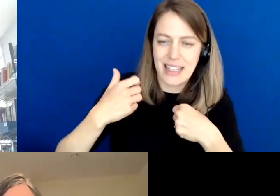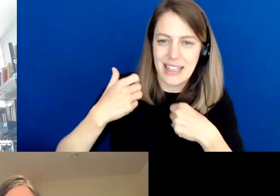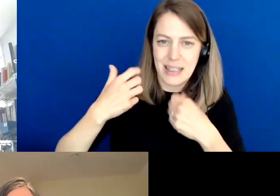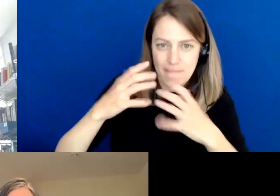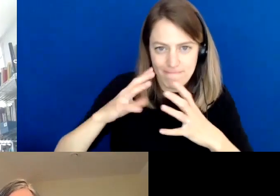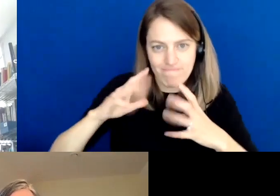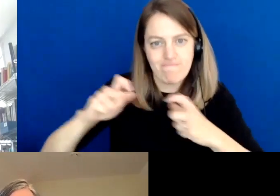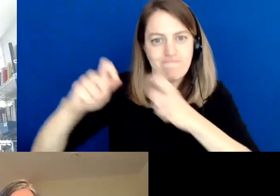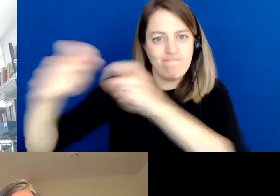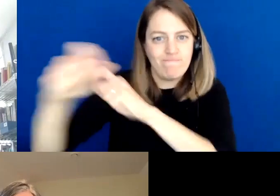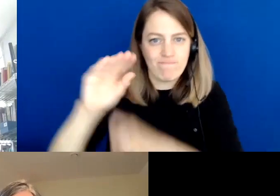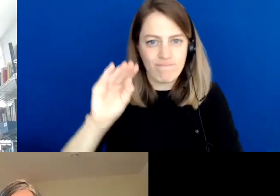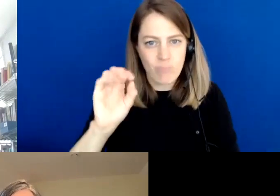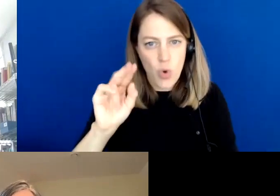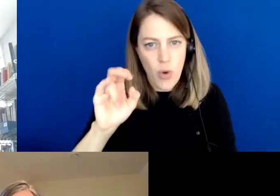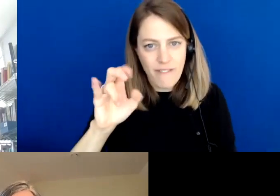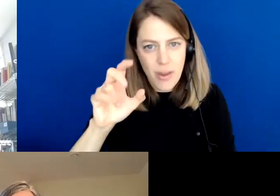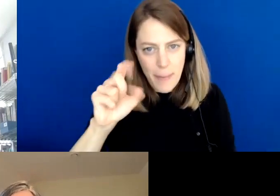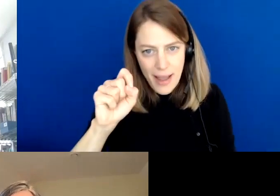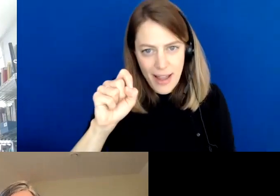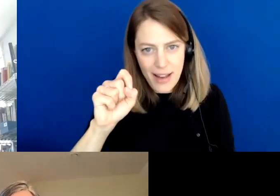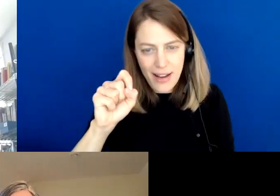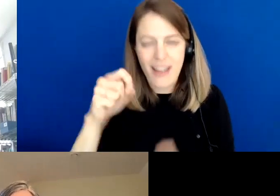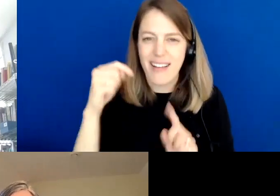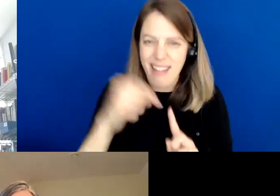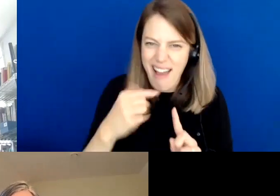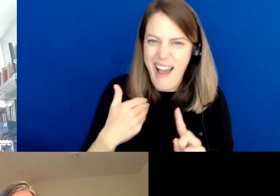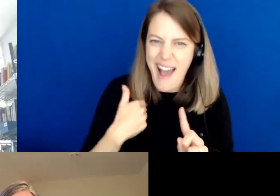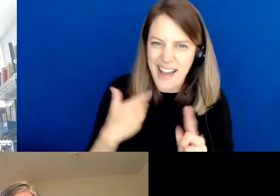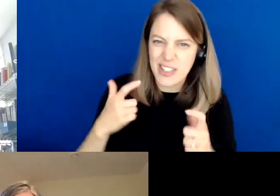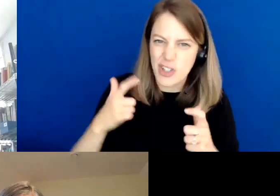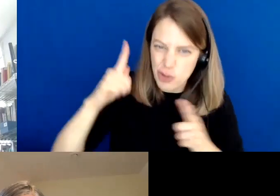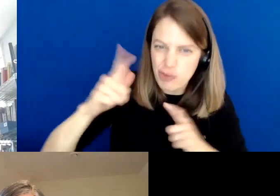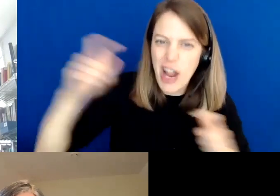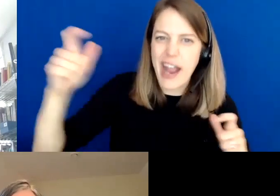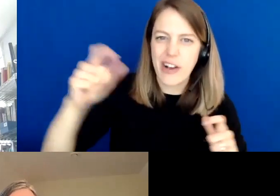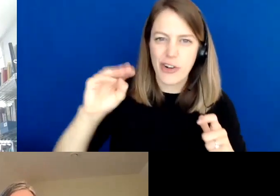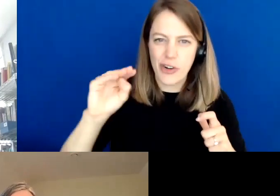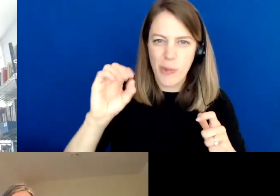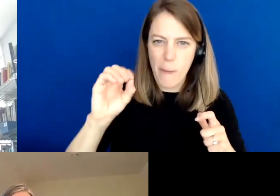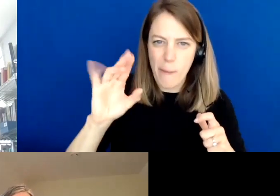the disability community has this greater moral authority that can tip the balance,